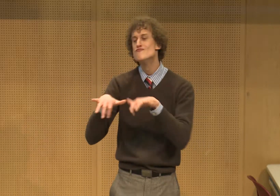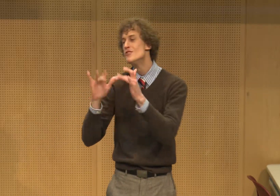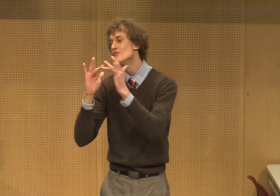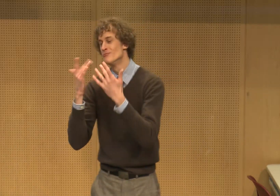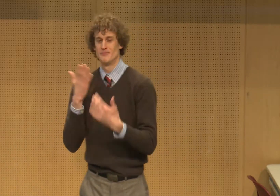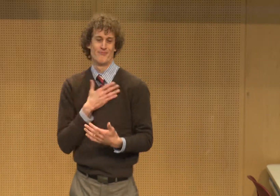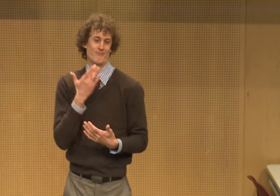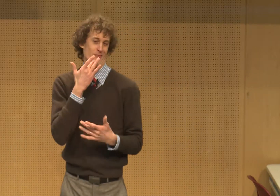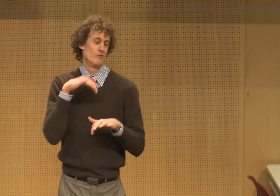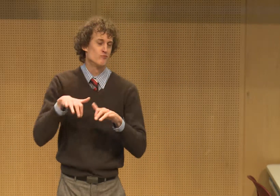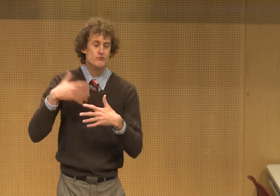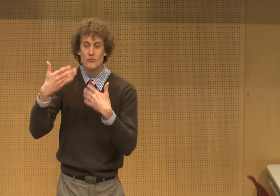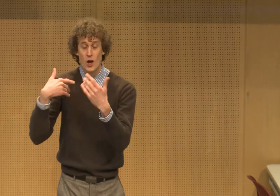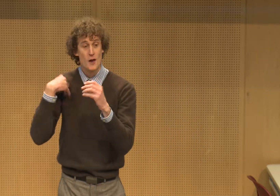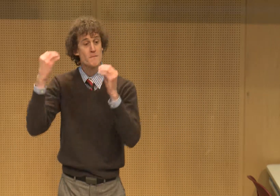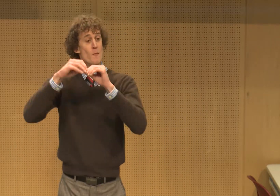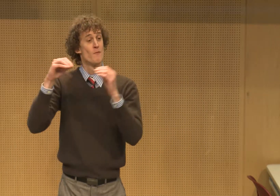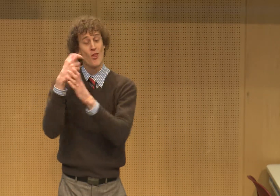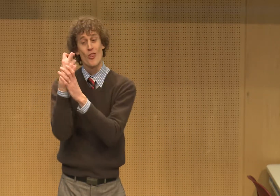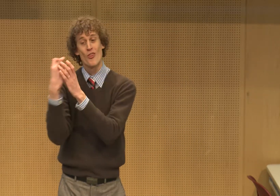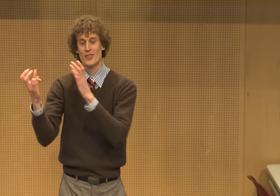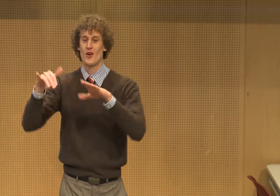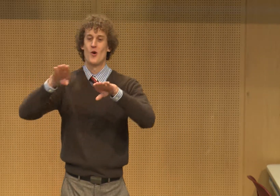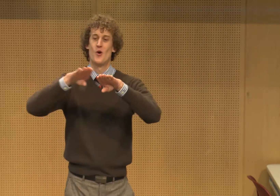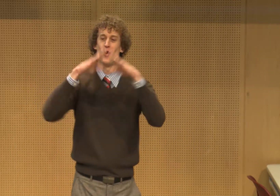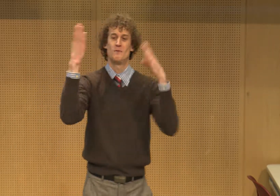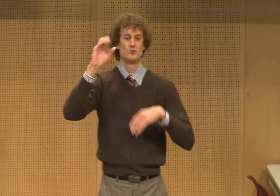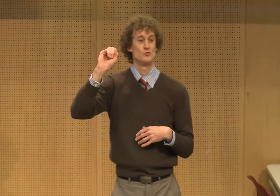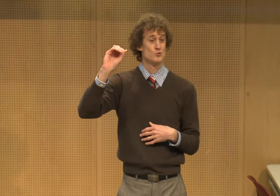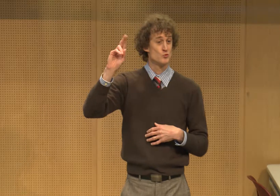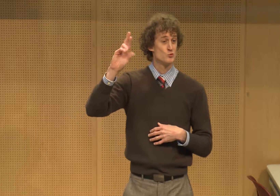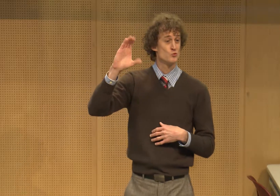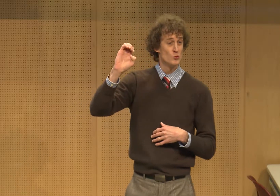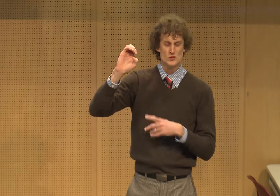I was trying to figure out what it is that I should do, and of course the internet, that was my favorite thing.